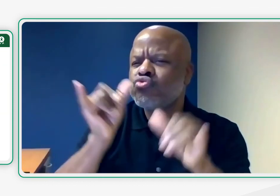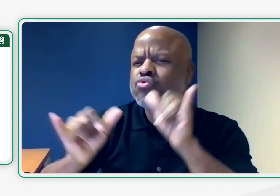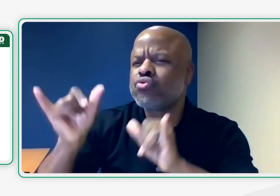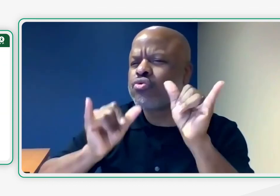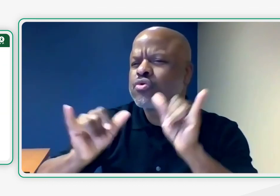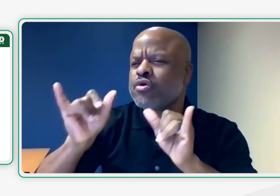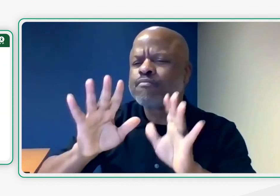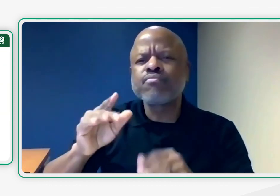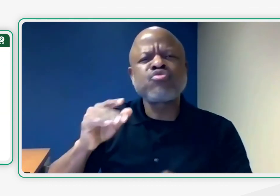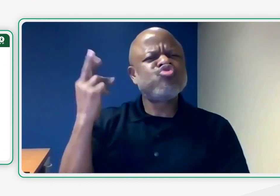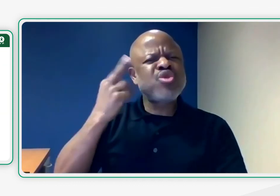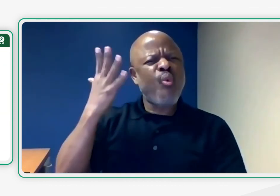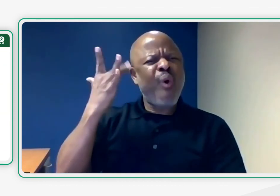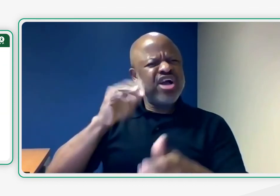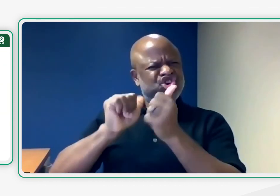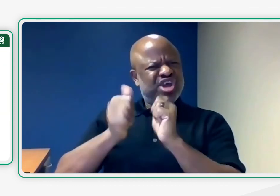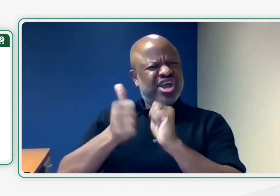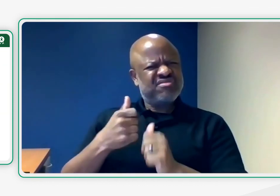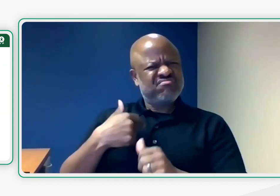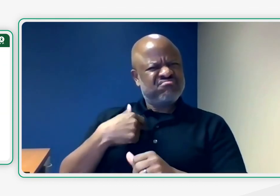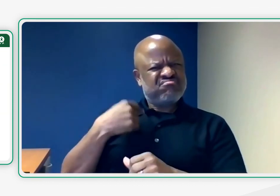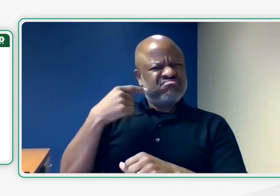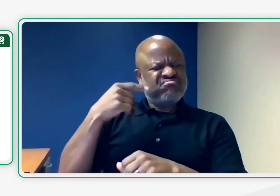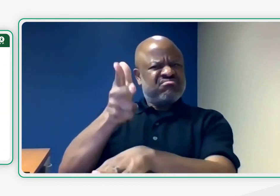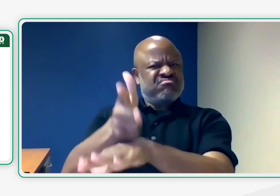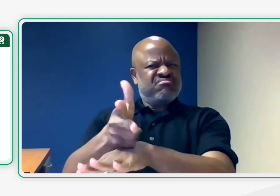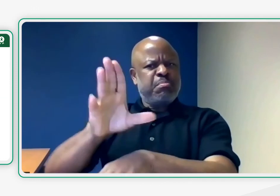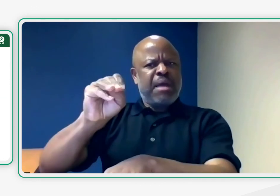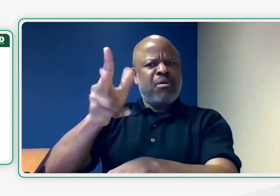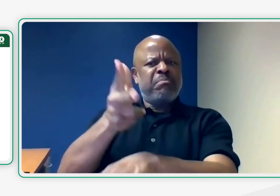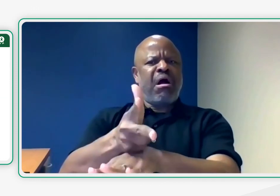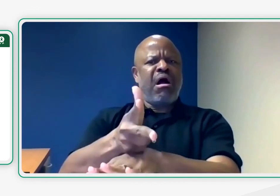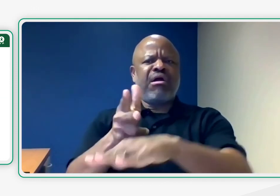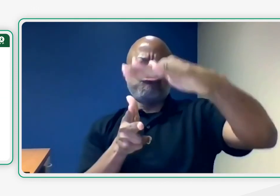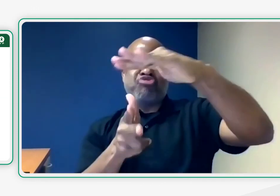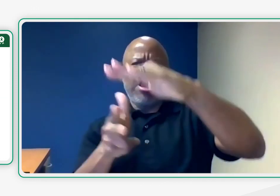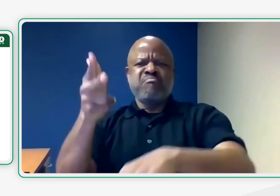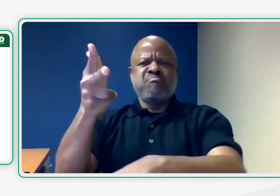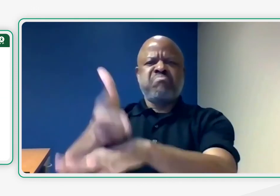which was a great compromise. And I wonder why